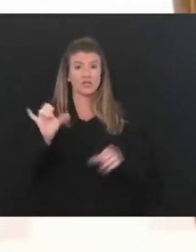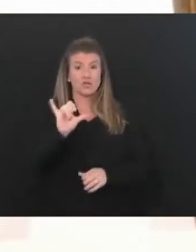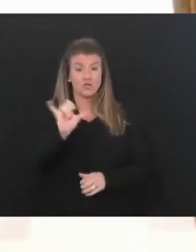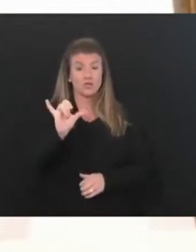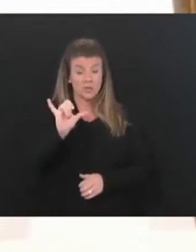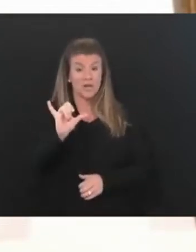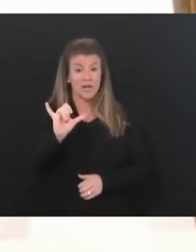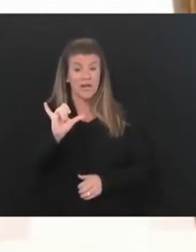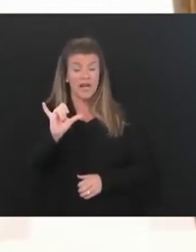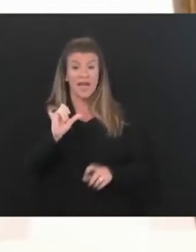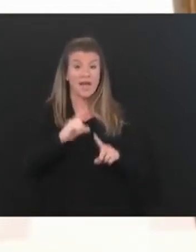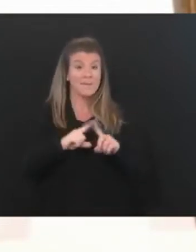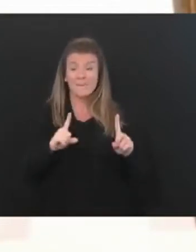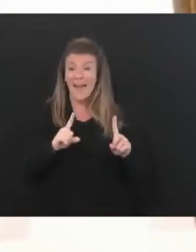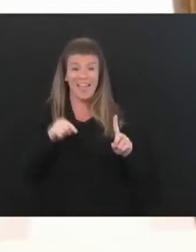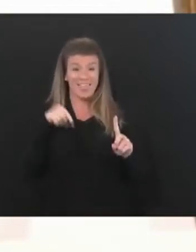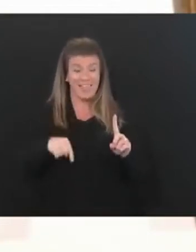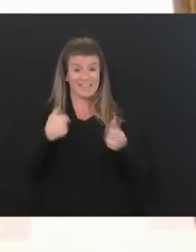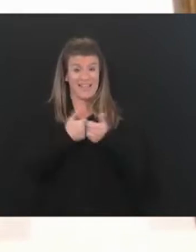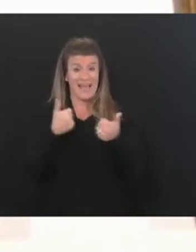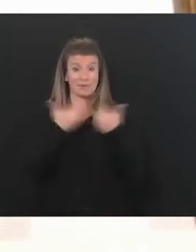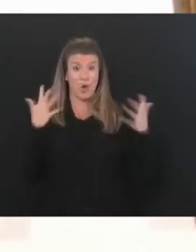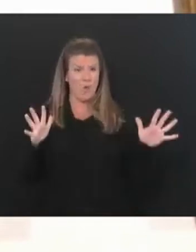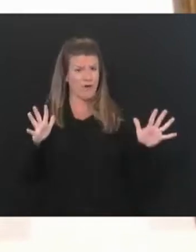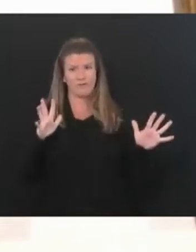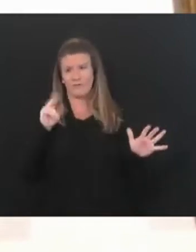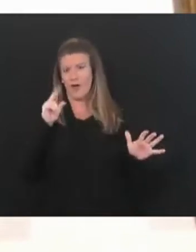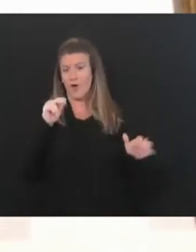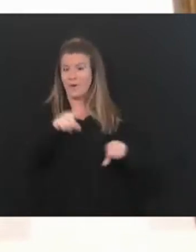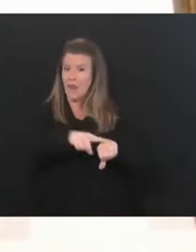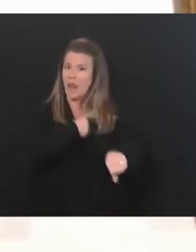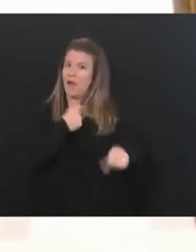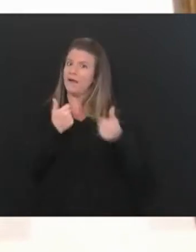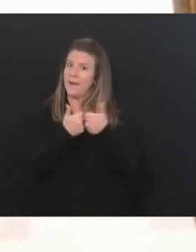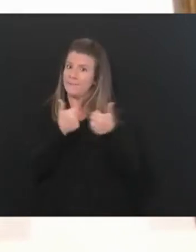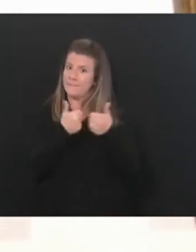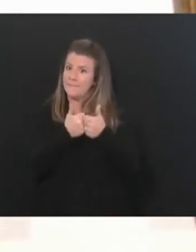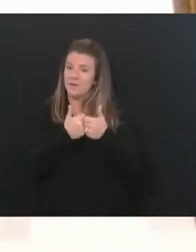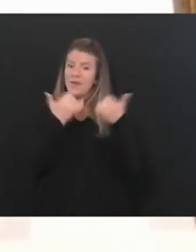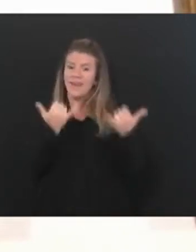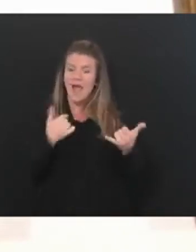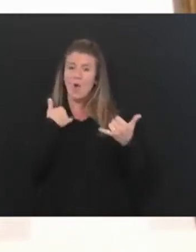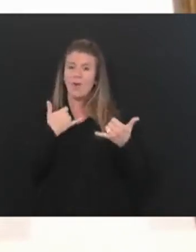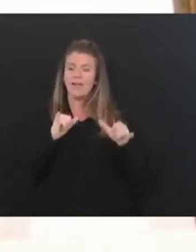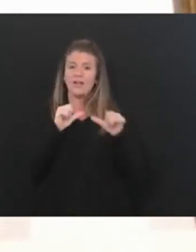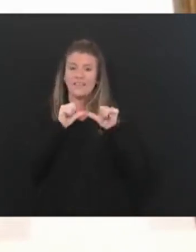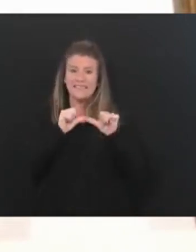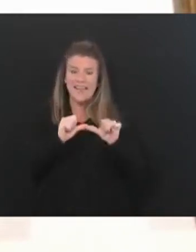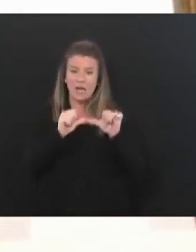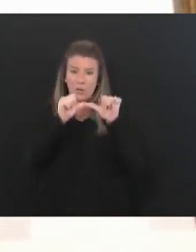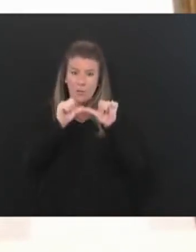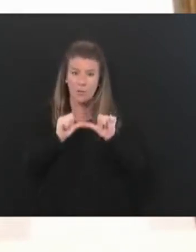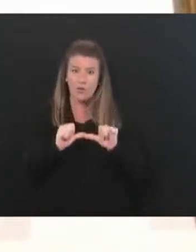OTHER COACHES IN THE STATE WOULD BE PROUD OF THE ACTIONS OF OUR CITIZENS. BUT THIS IS A LONG GAME, AND